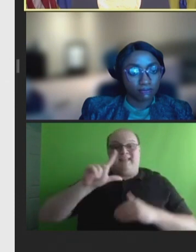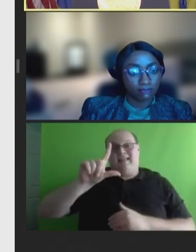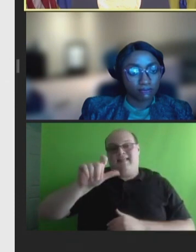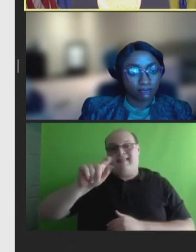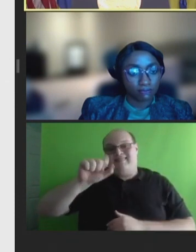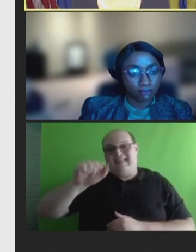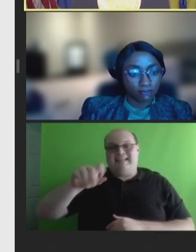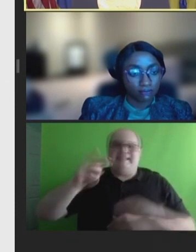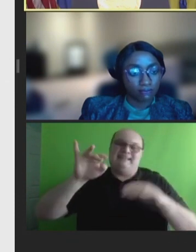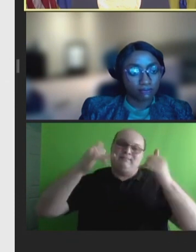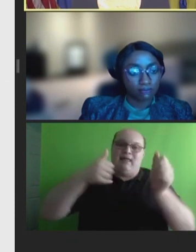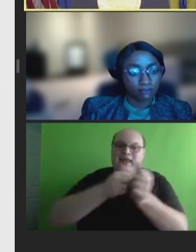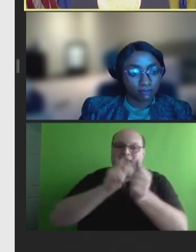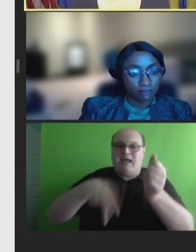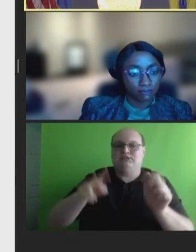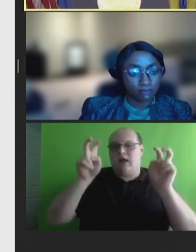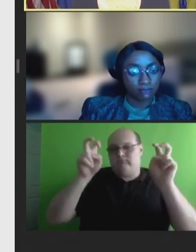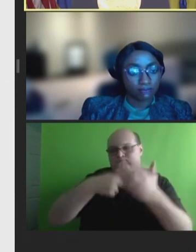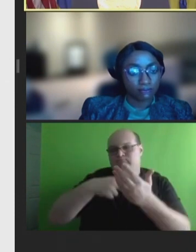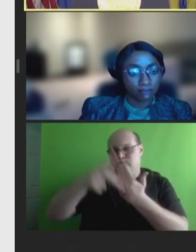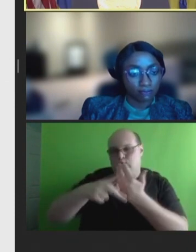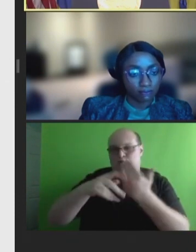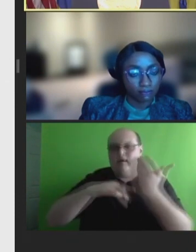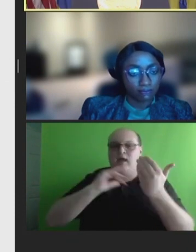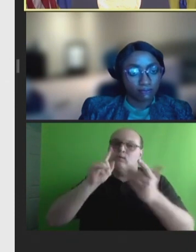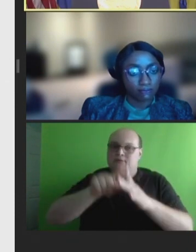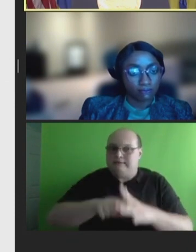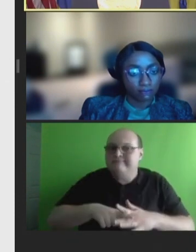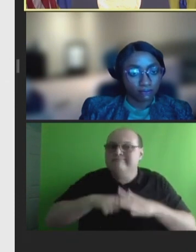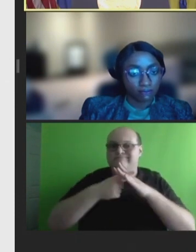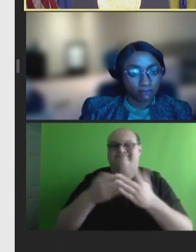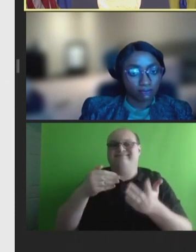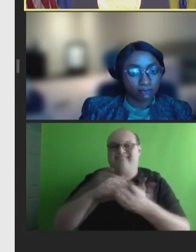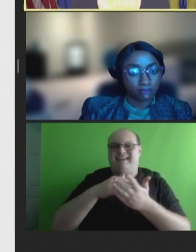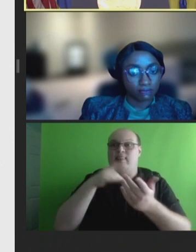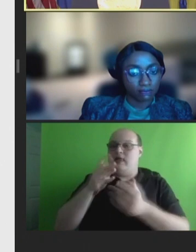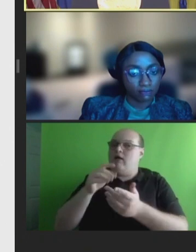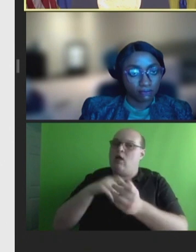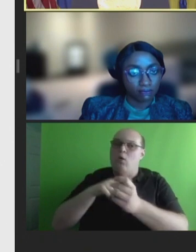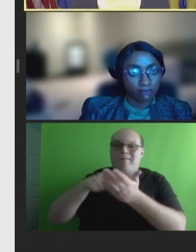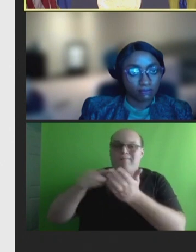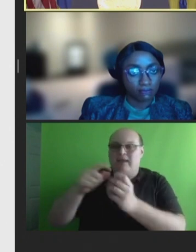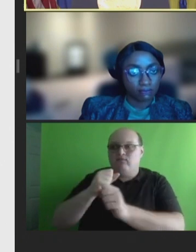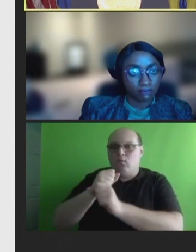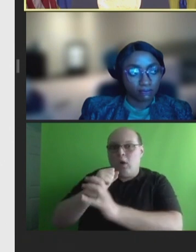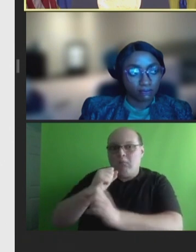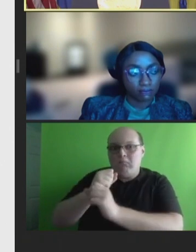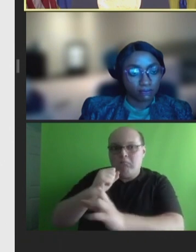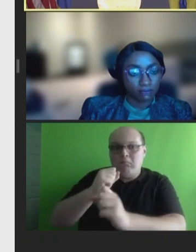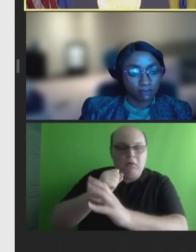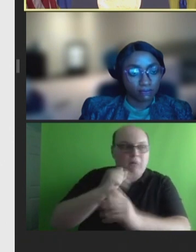there have been a lot of paid media targeting these messages over the last couple months